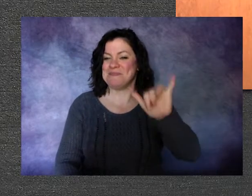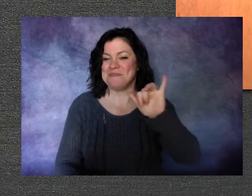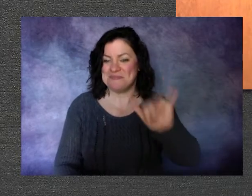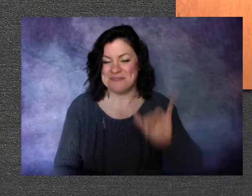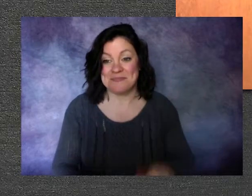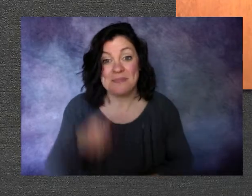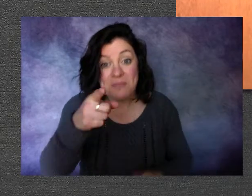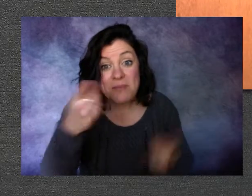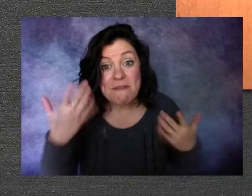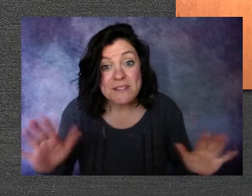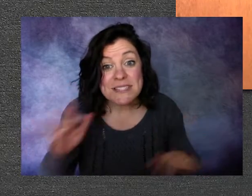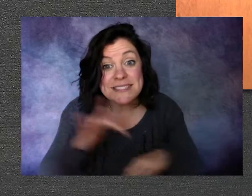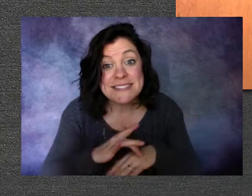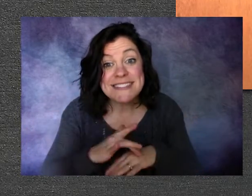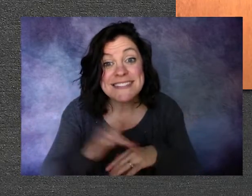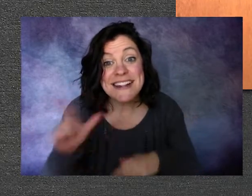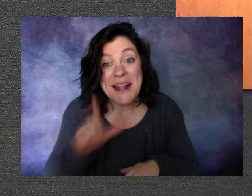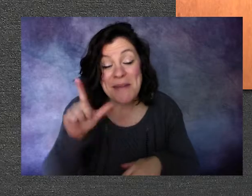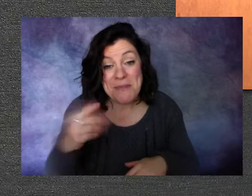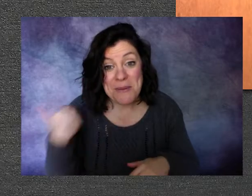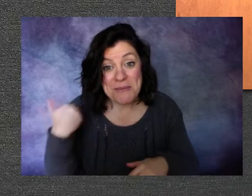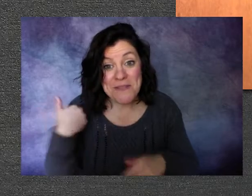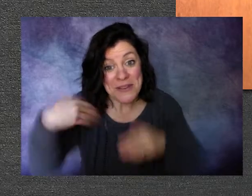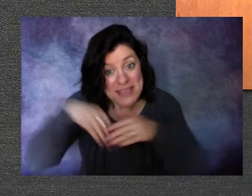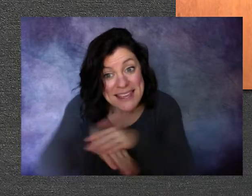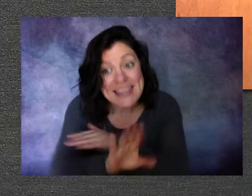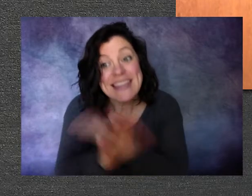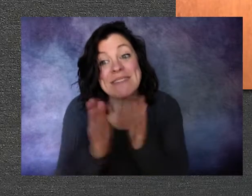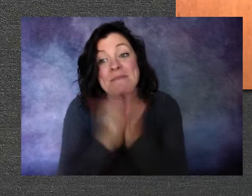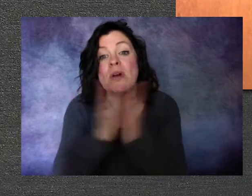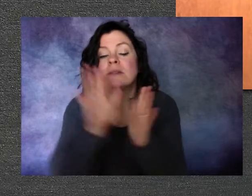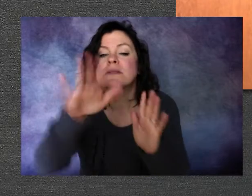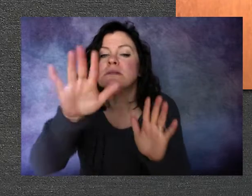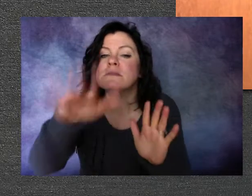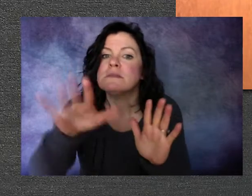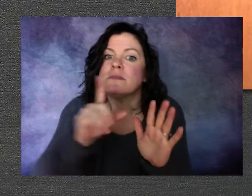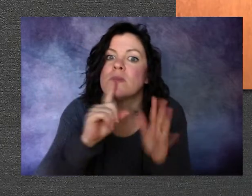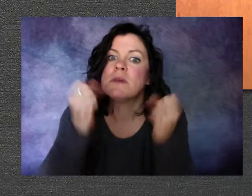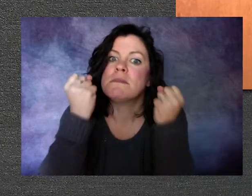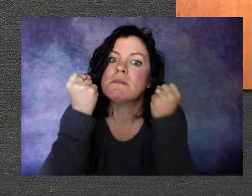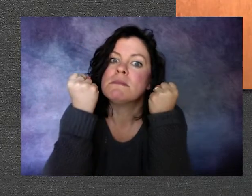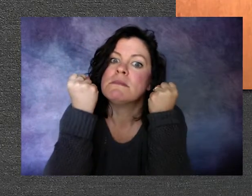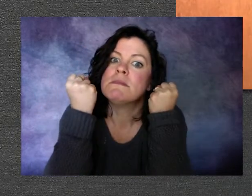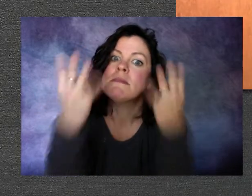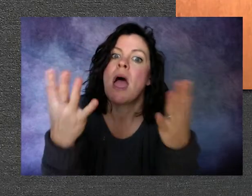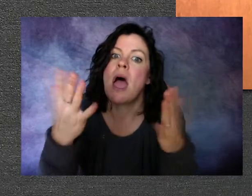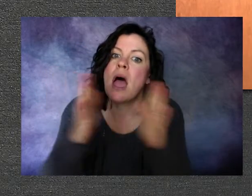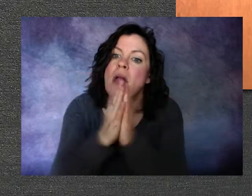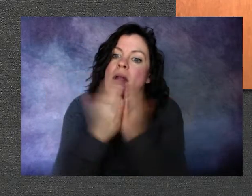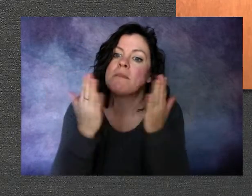My friends, have you ever been to the library in your community? There are so many different fun things there.